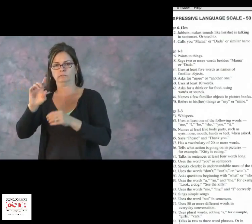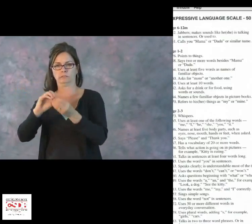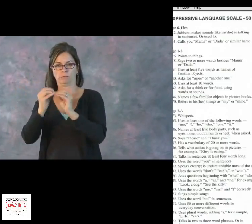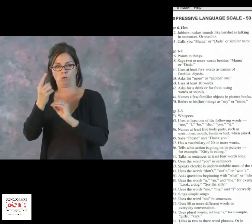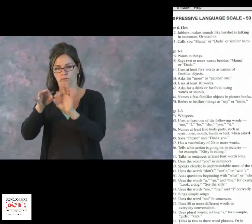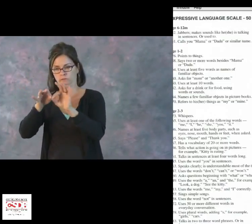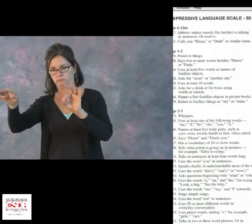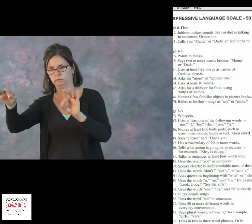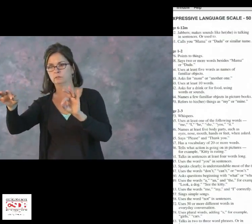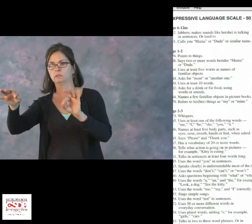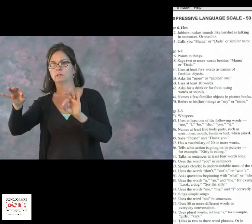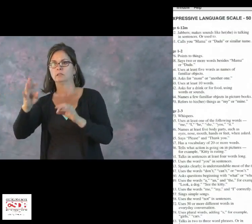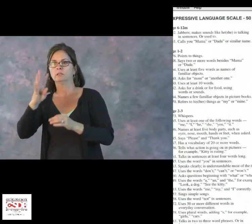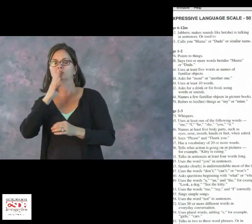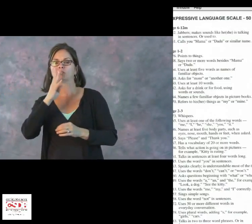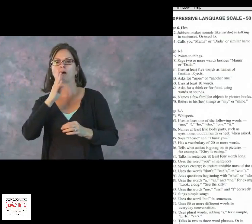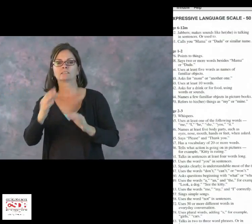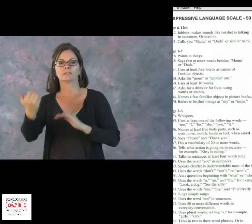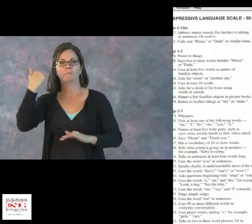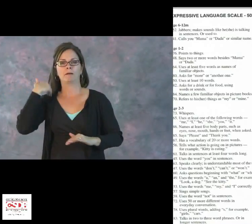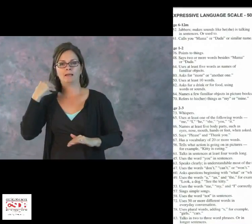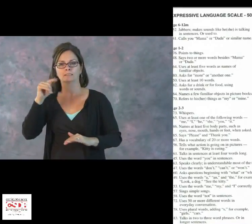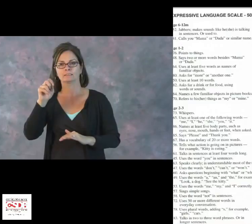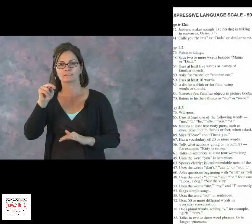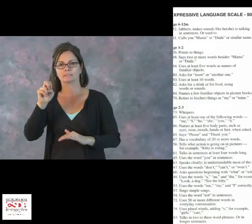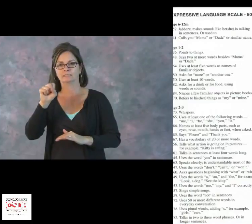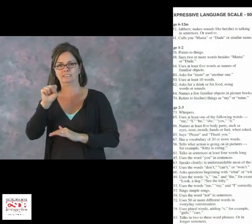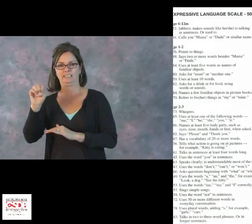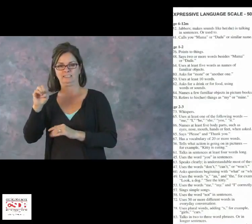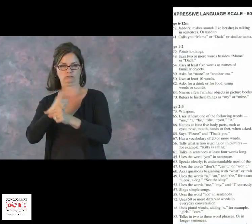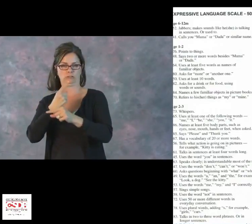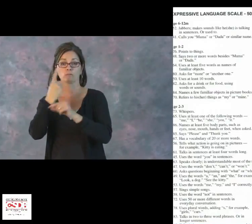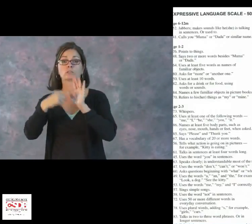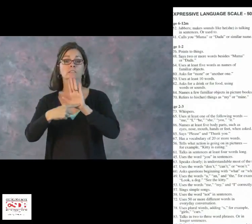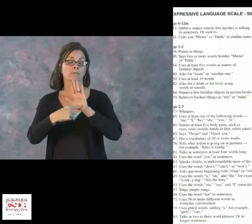"Talks in the past tense correctly, for example, says,